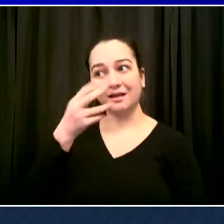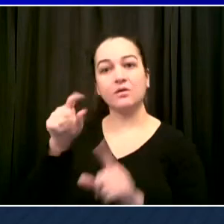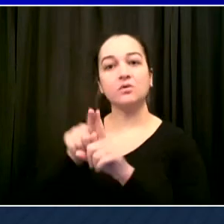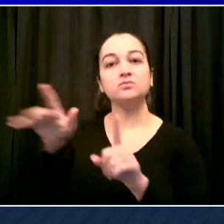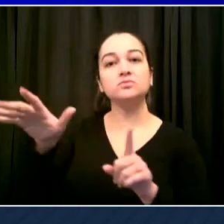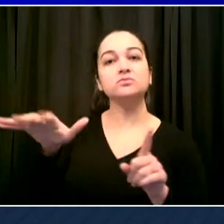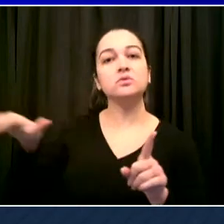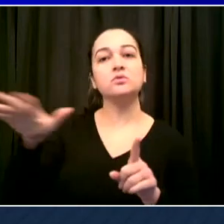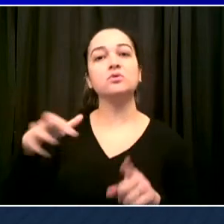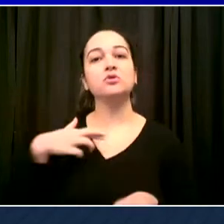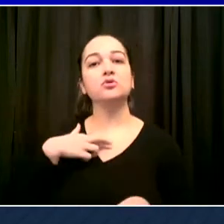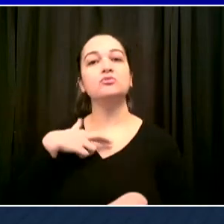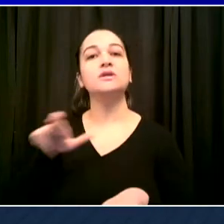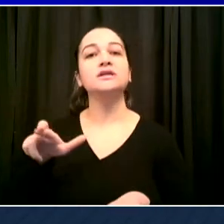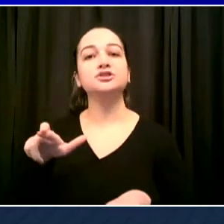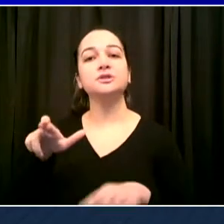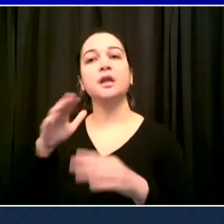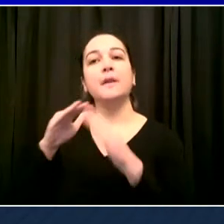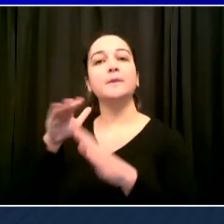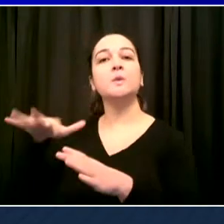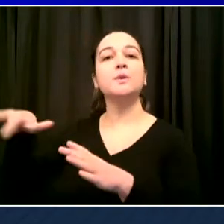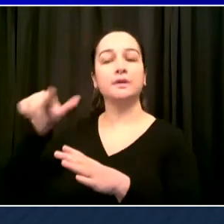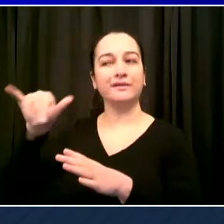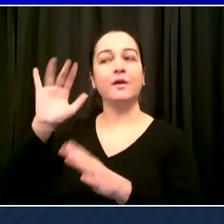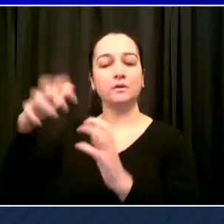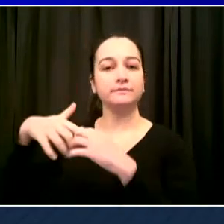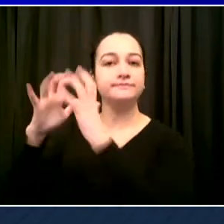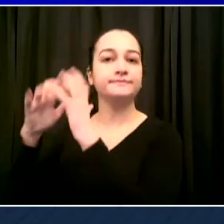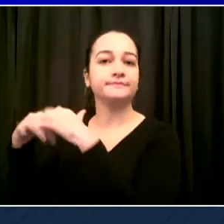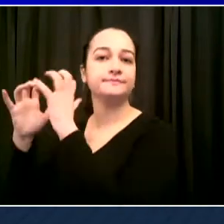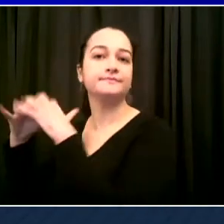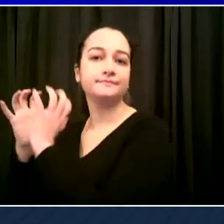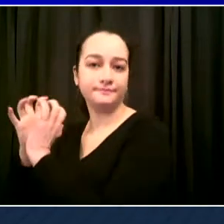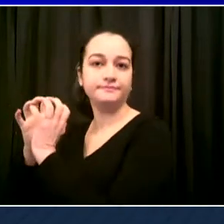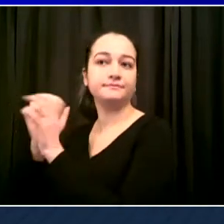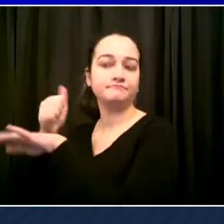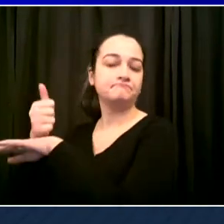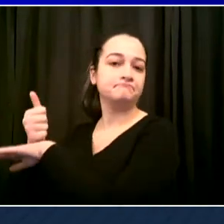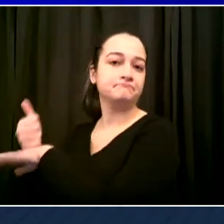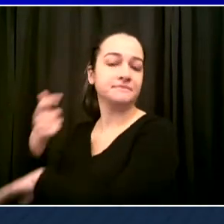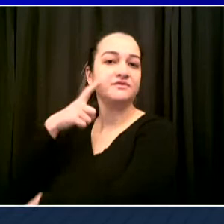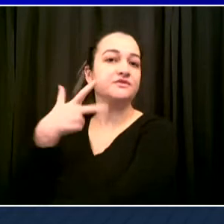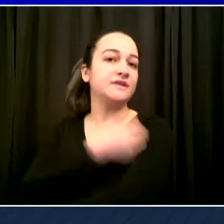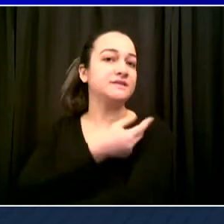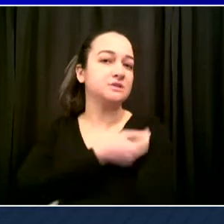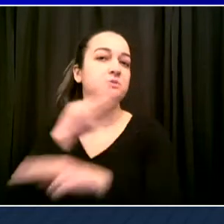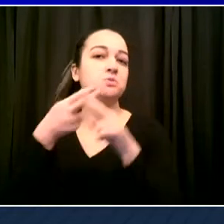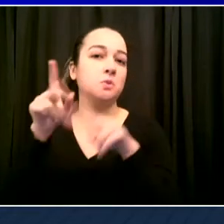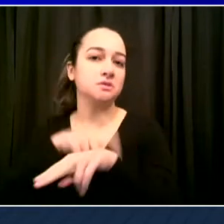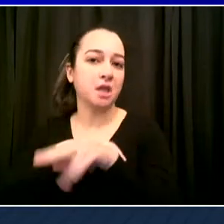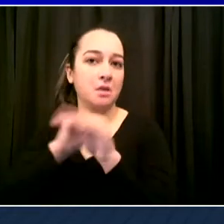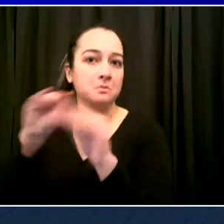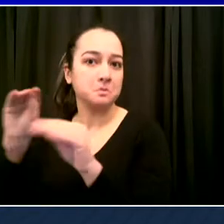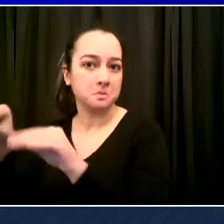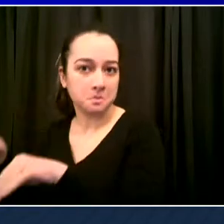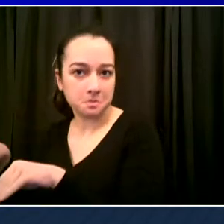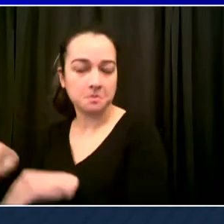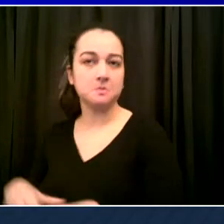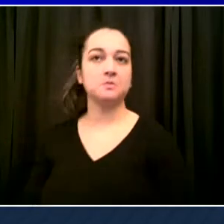COMMUNITY INVOLVED. WE HAHAVE A A SITE THA WILL BE OPEN THIS WEEKEND AT FIRIRTS